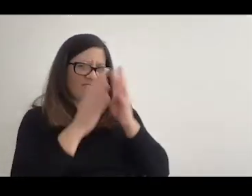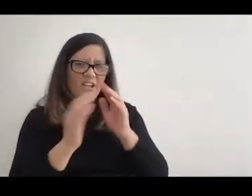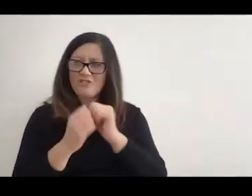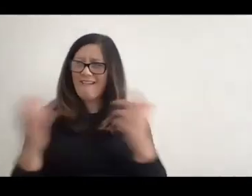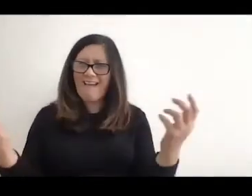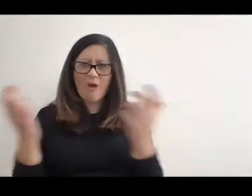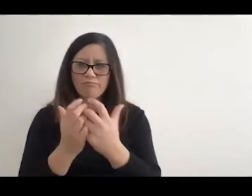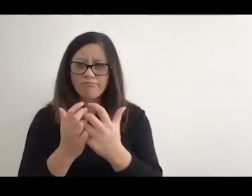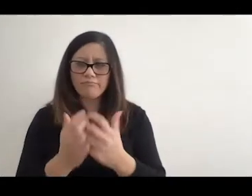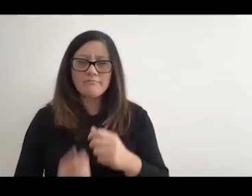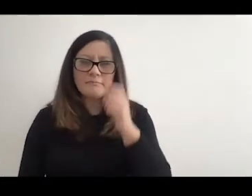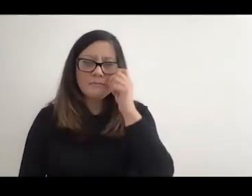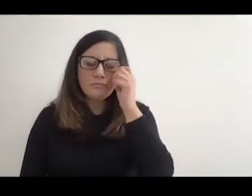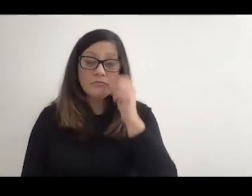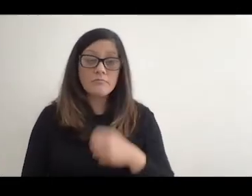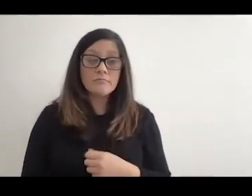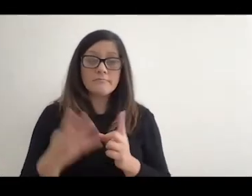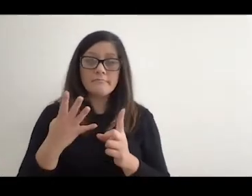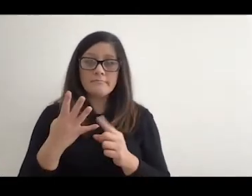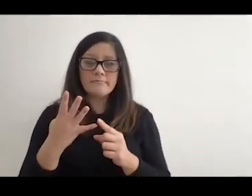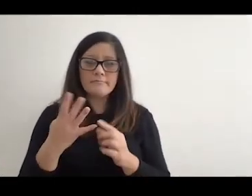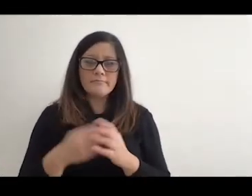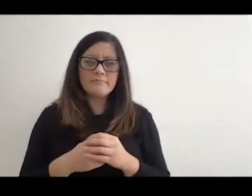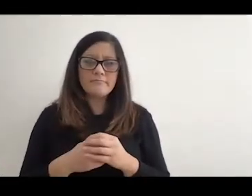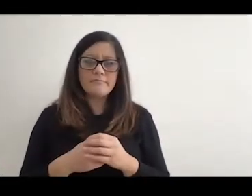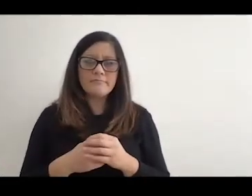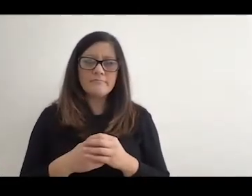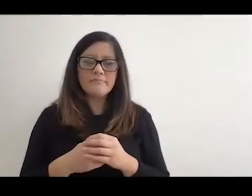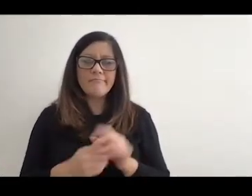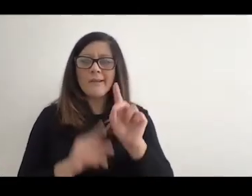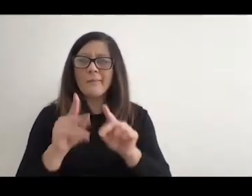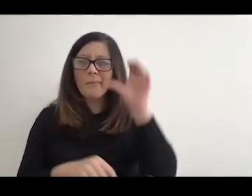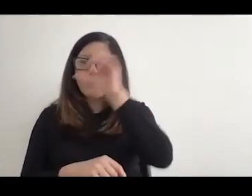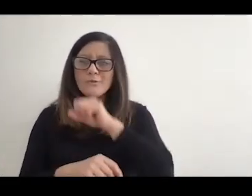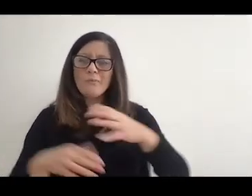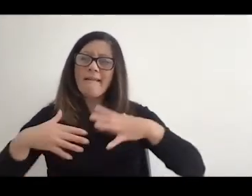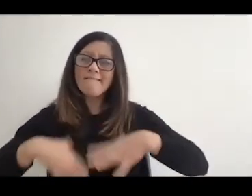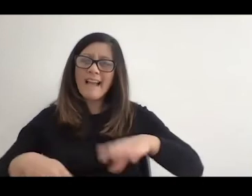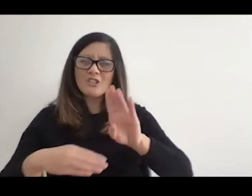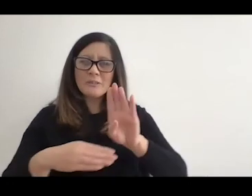And here's one. The fashion industry isn't ready for such a drastic change.